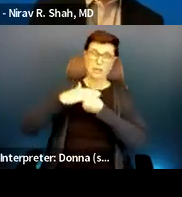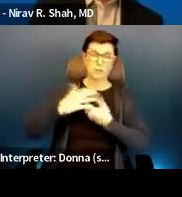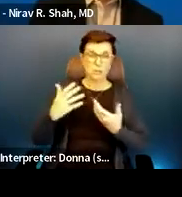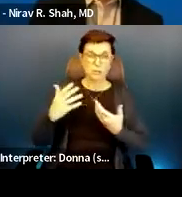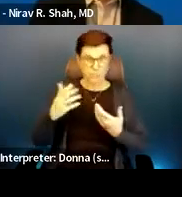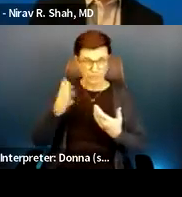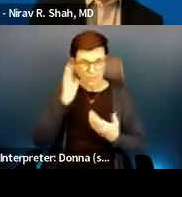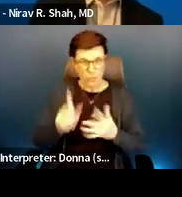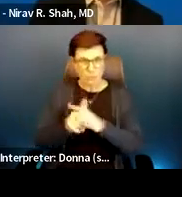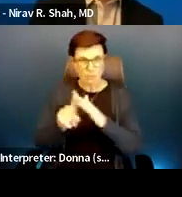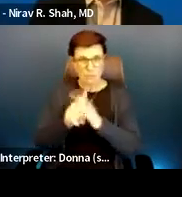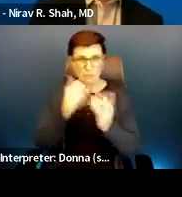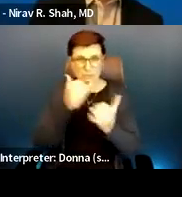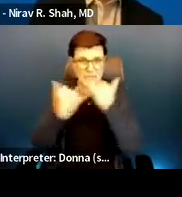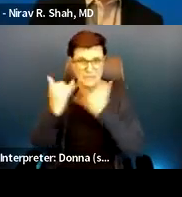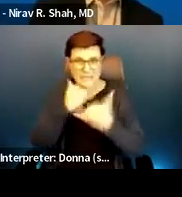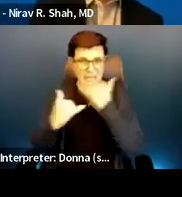and that's when best practices don't happen.